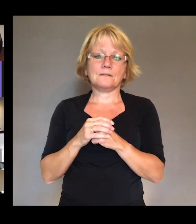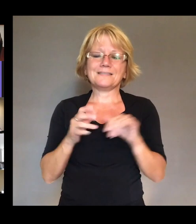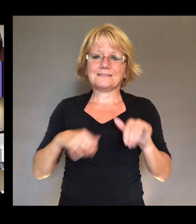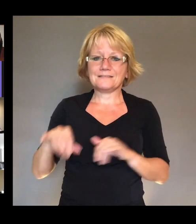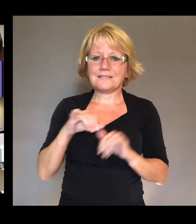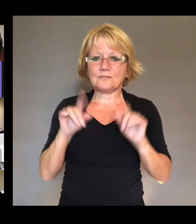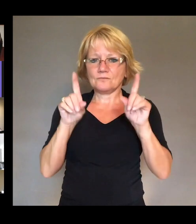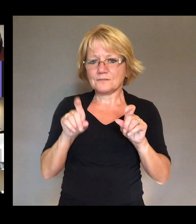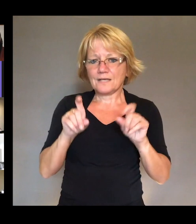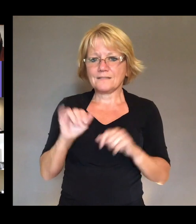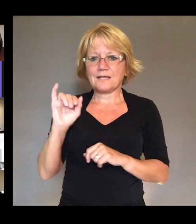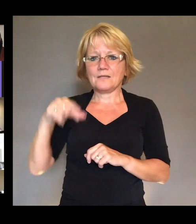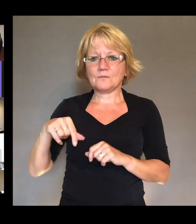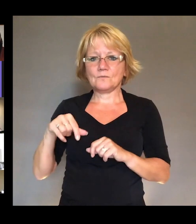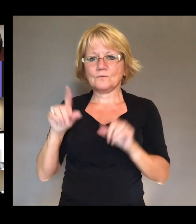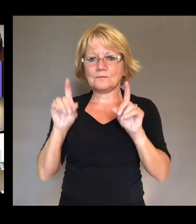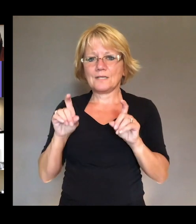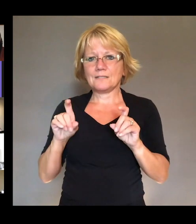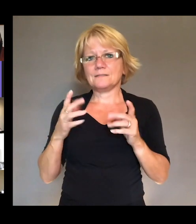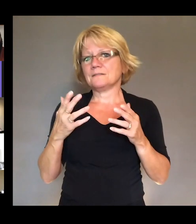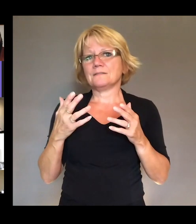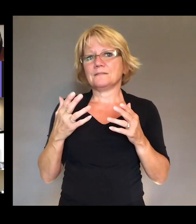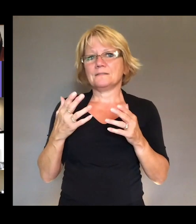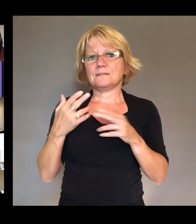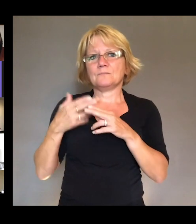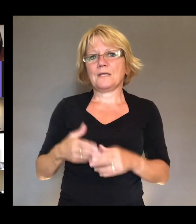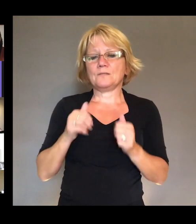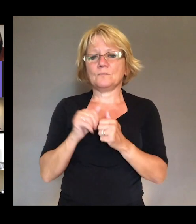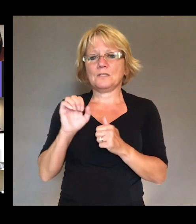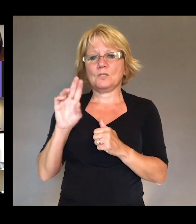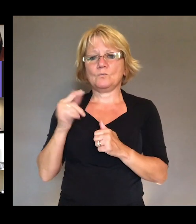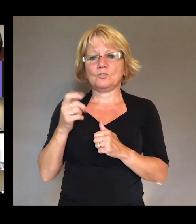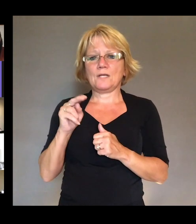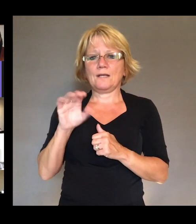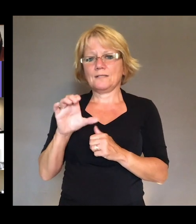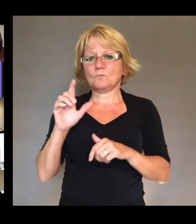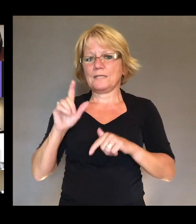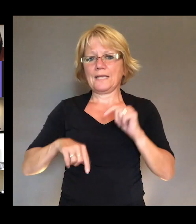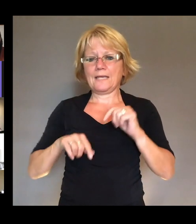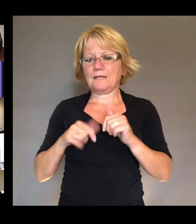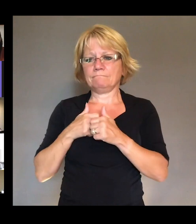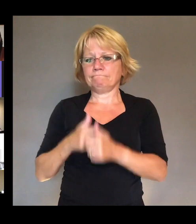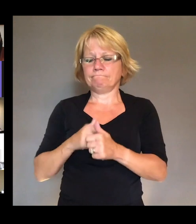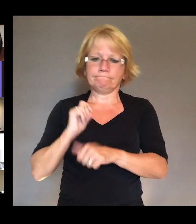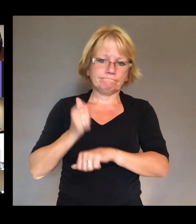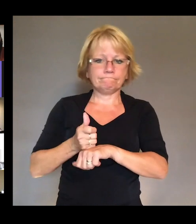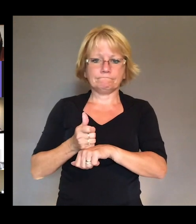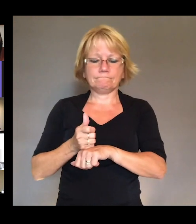but they're testing IQ testing is based in eugenics. So we can't take those standardized testing as Bible, right?